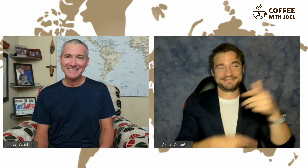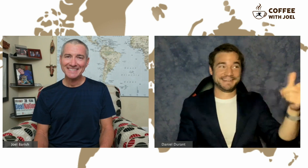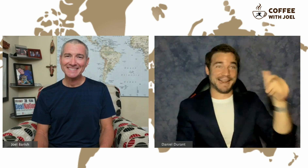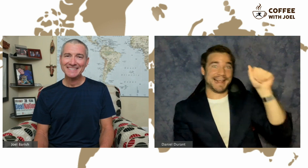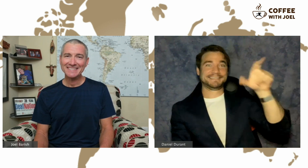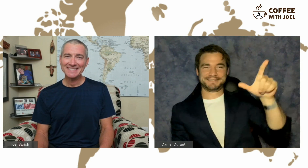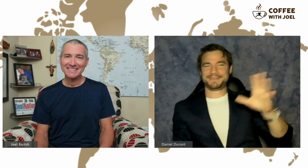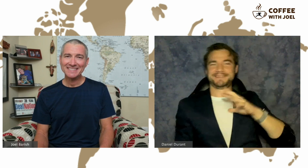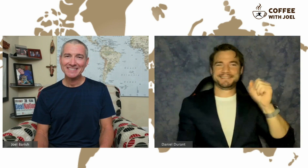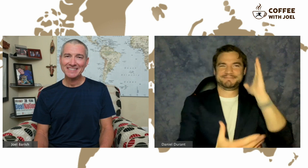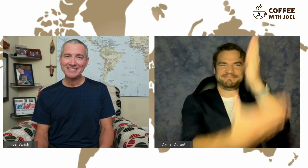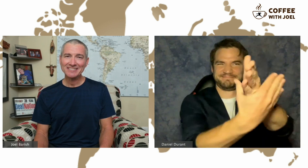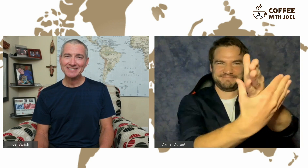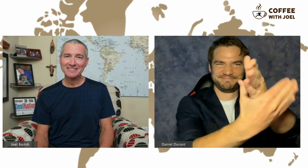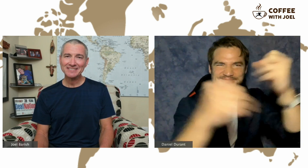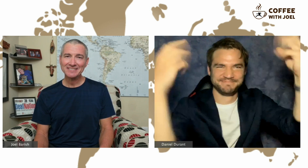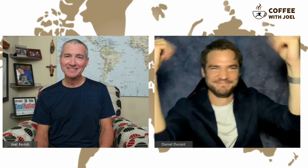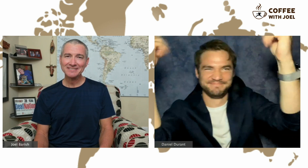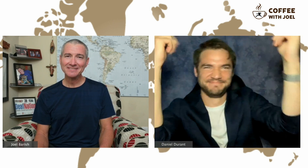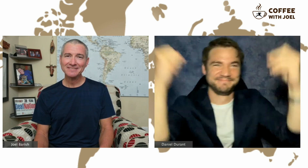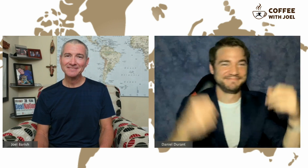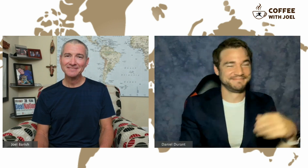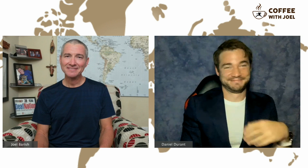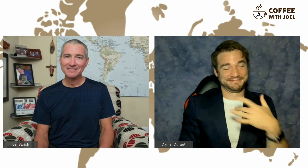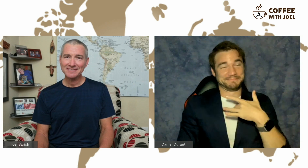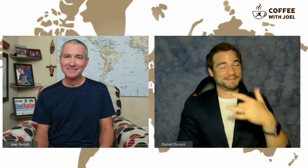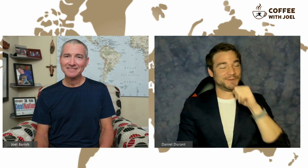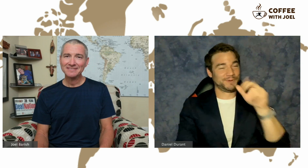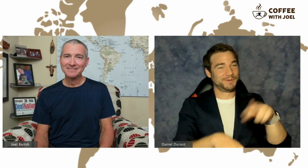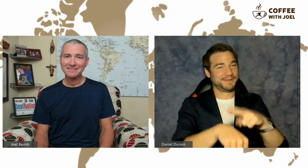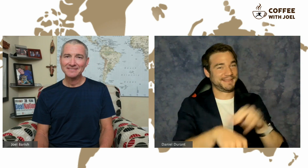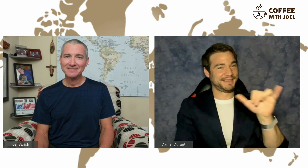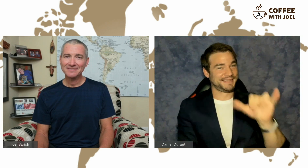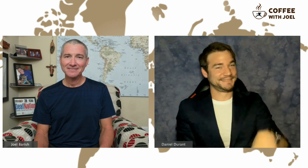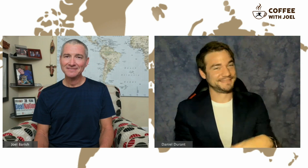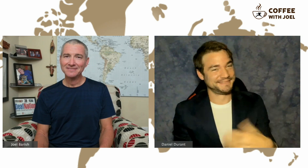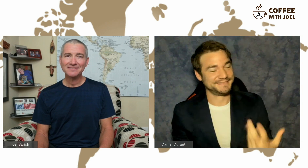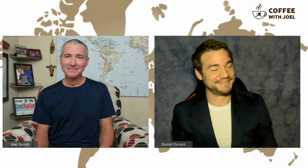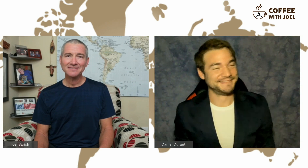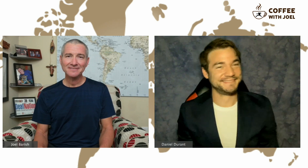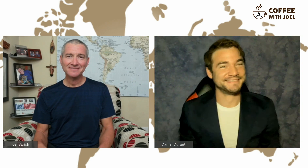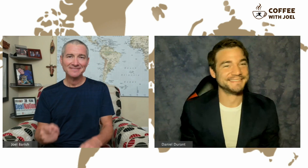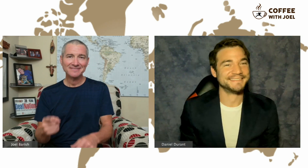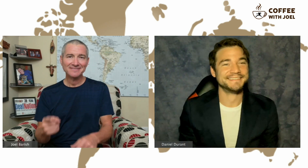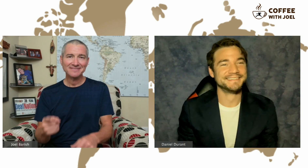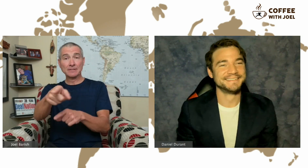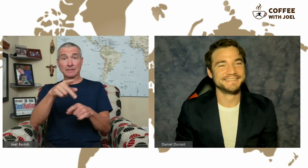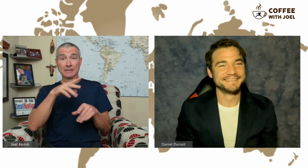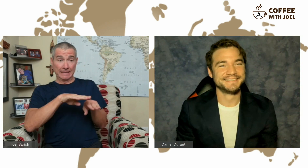You’re right, with ASL, the director could personally interrupt and communicate with us. It’s not usually like that; that’s not normal.